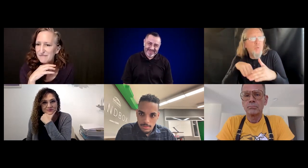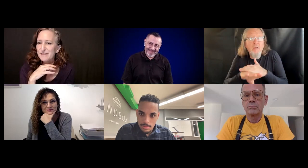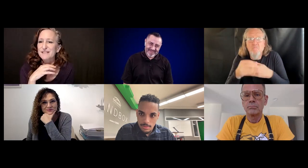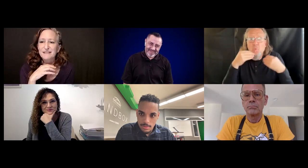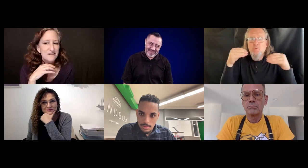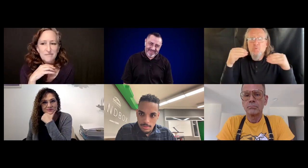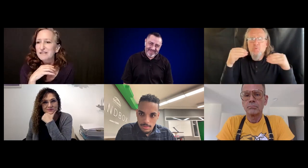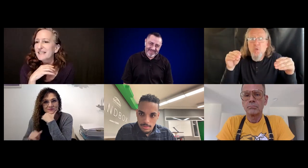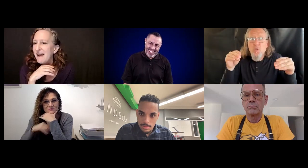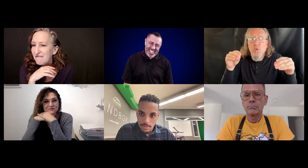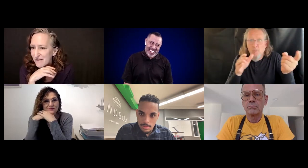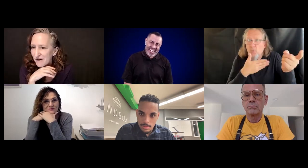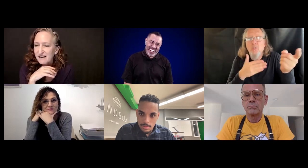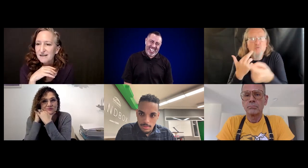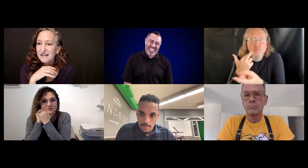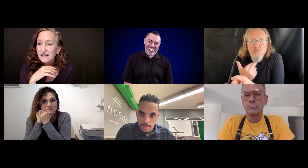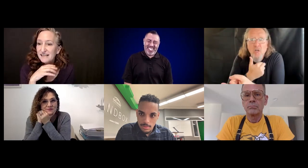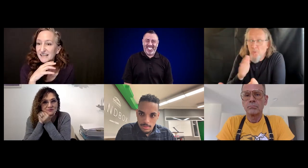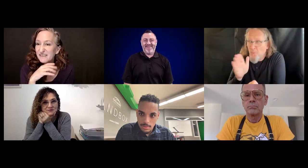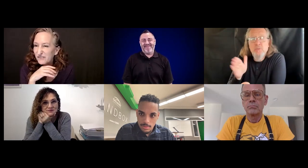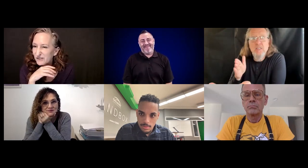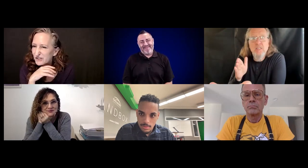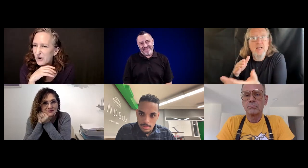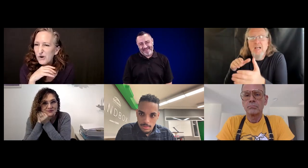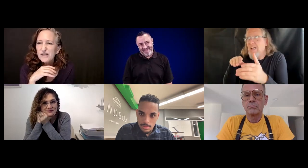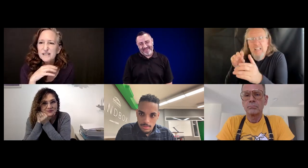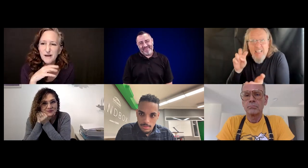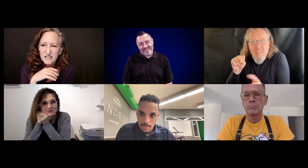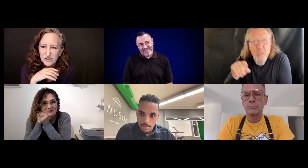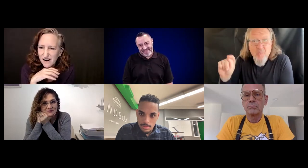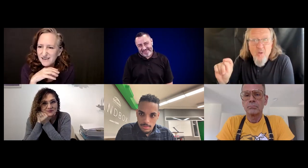There's music everywhere in the fruit store, in a restaurant.